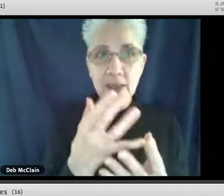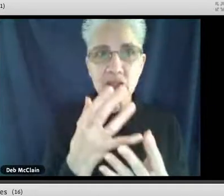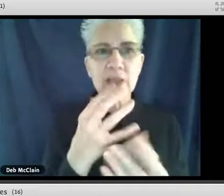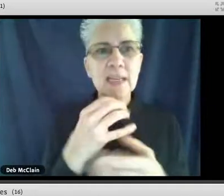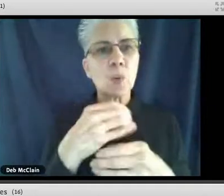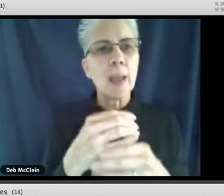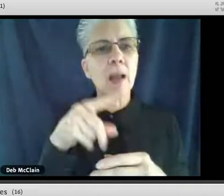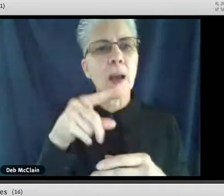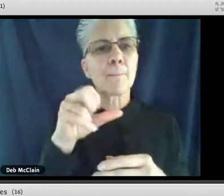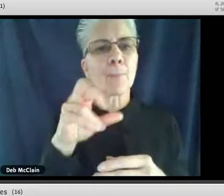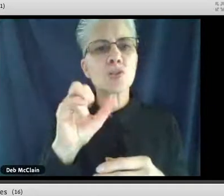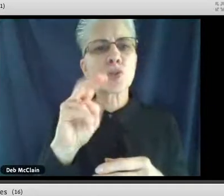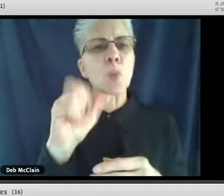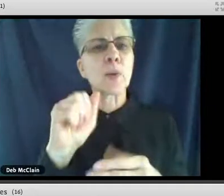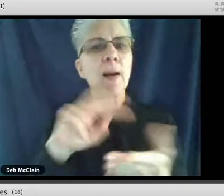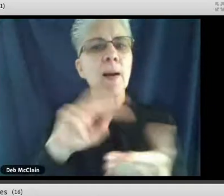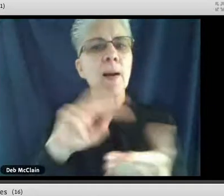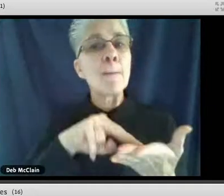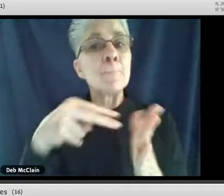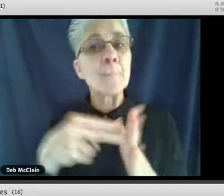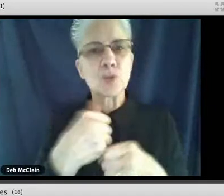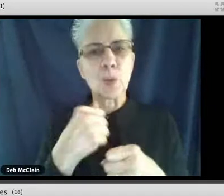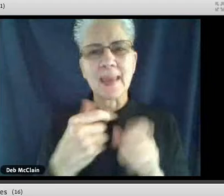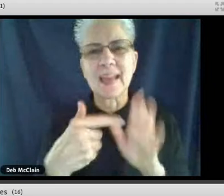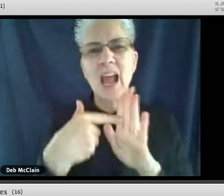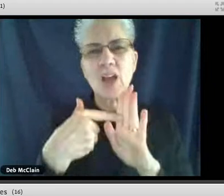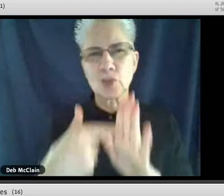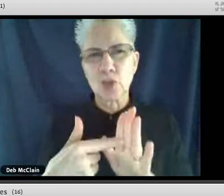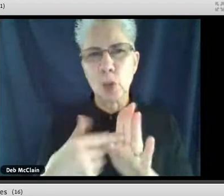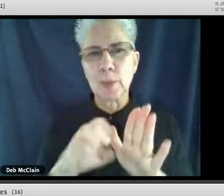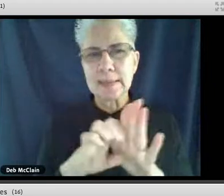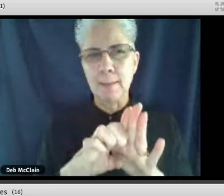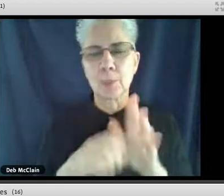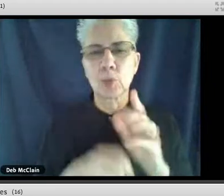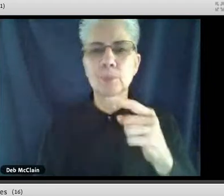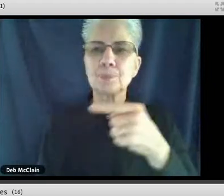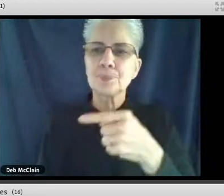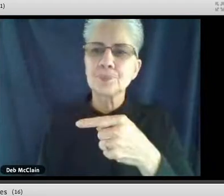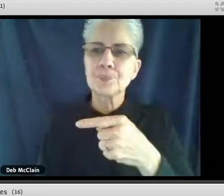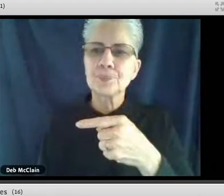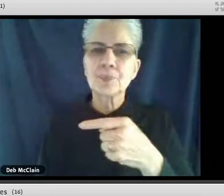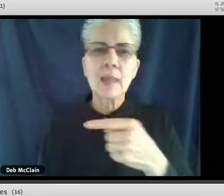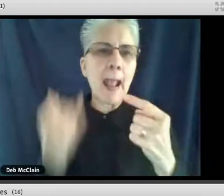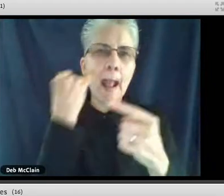A persona is where you create, I'm going to just show you an example, imaginary people